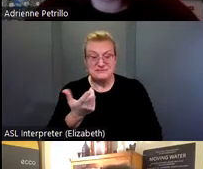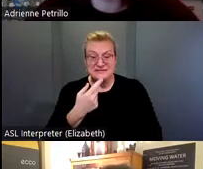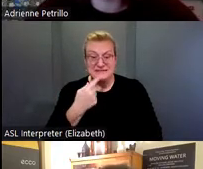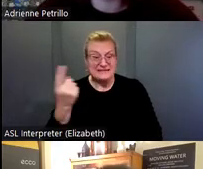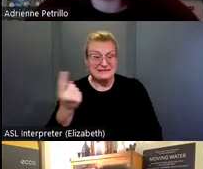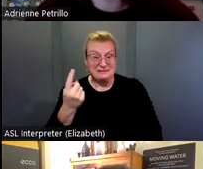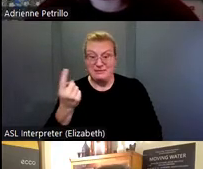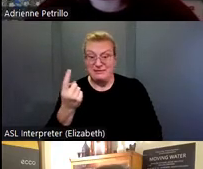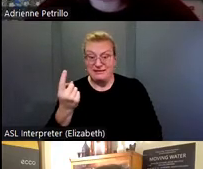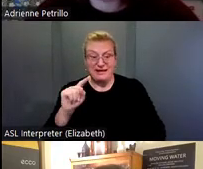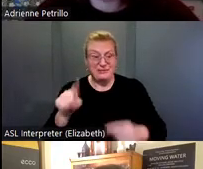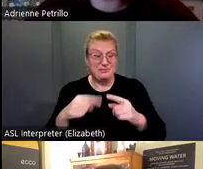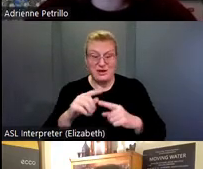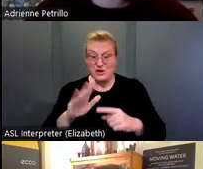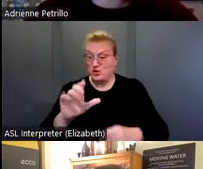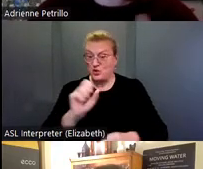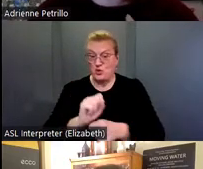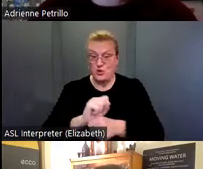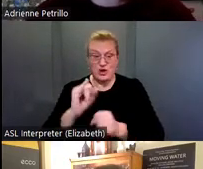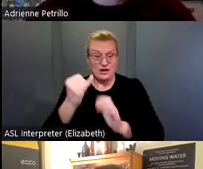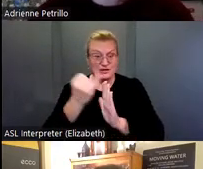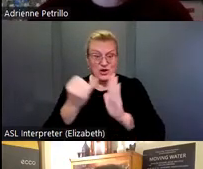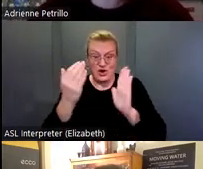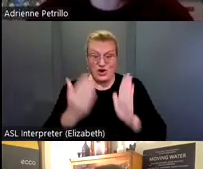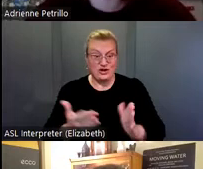about your work as an artist and your work- - Sure, yeah.